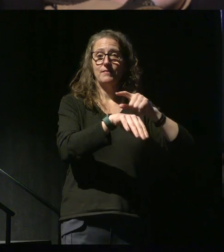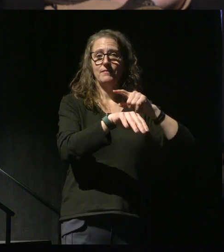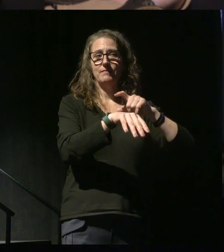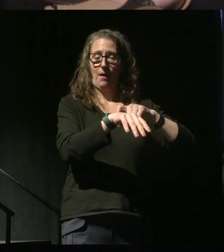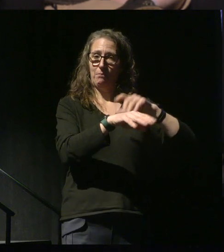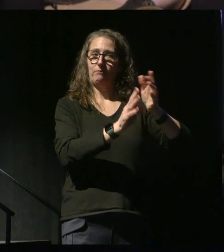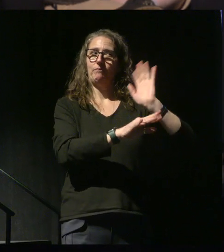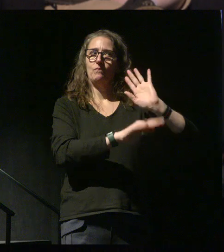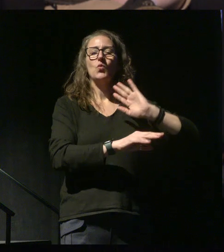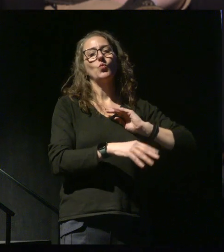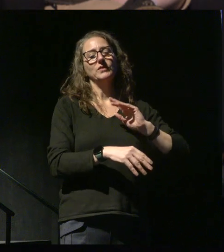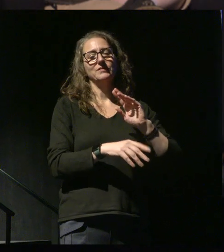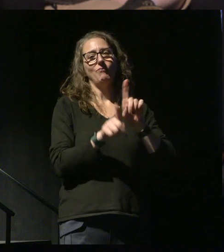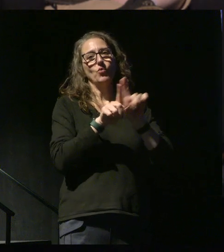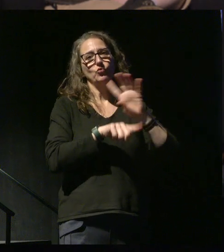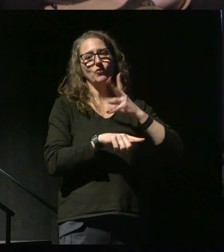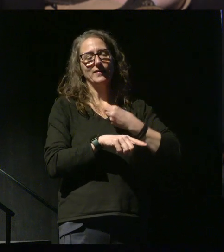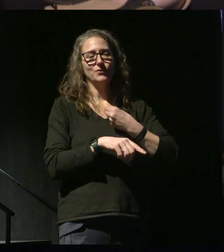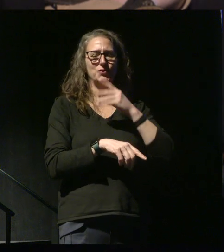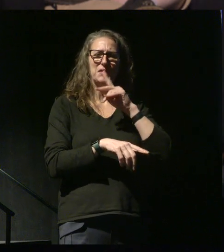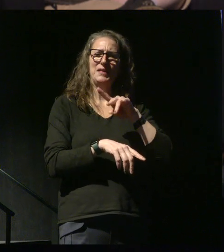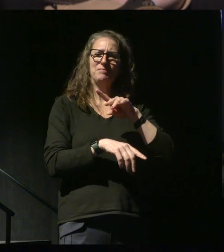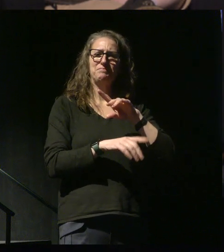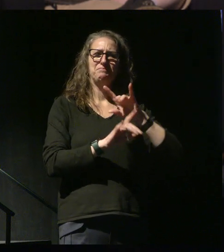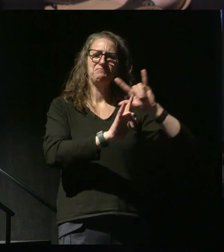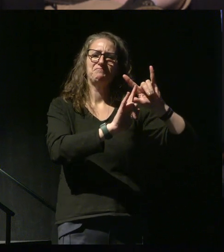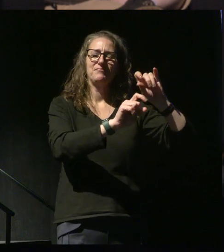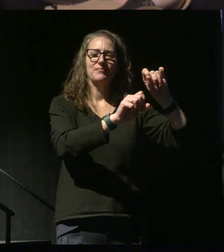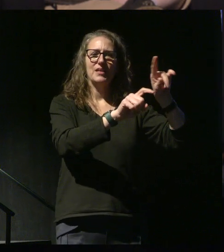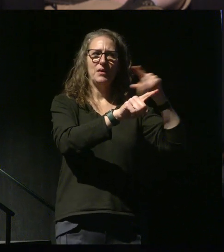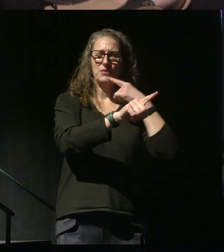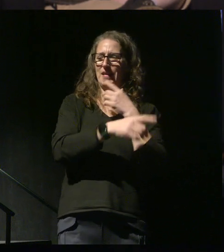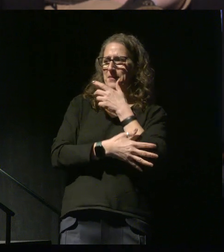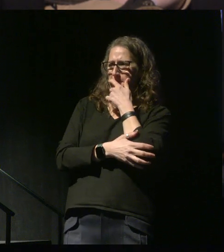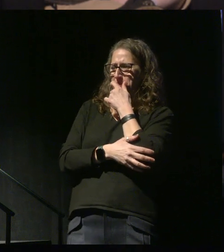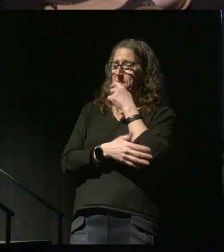"Oh, you mean like guilty straight men?"